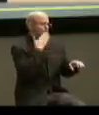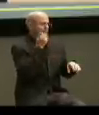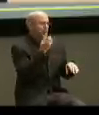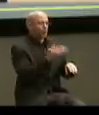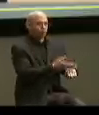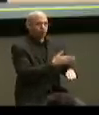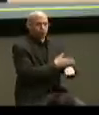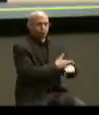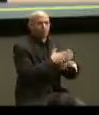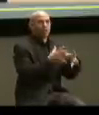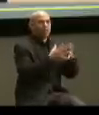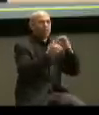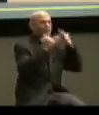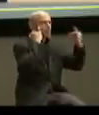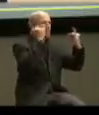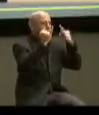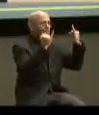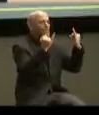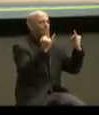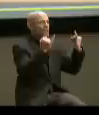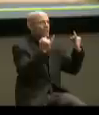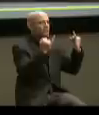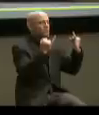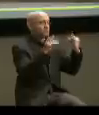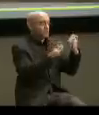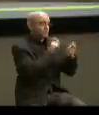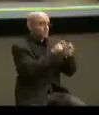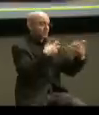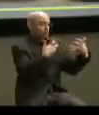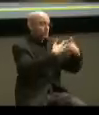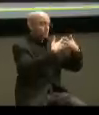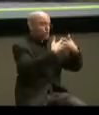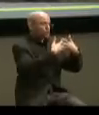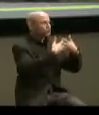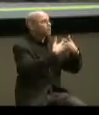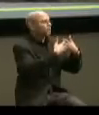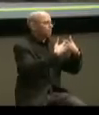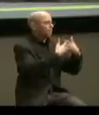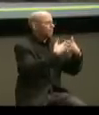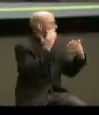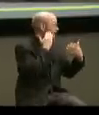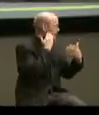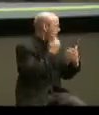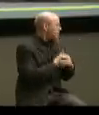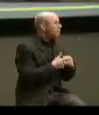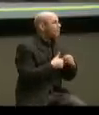WE ARE WAITING TO HEAR ABOUT SOME IDEAS ABOUT THE PARTNERSHIP SPECIFICALLY OR OTHER ADJACENT THINGS. HELLO.